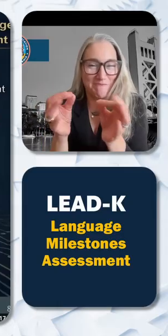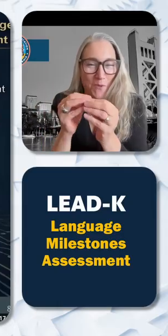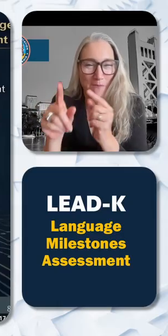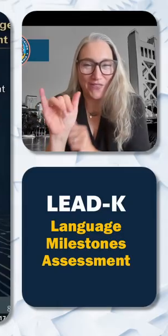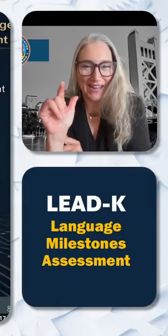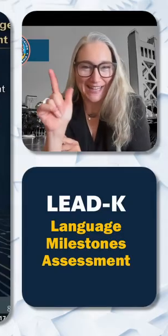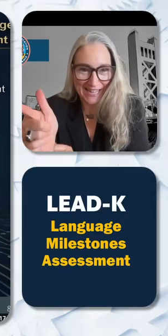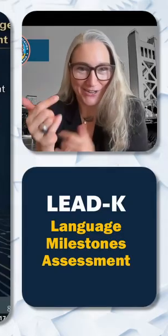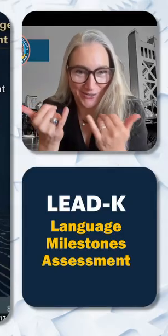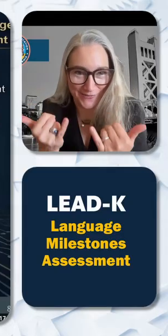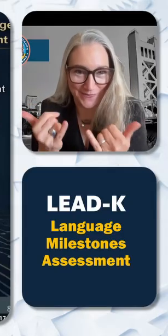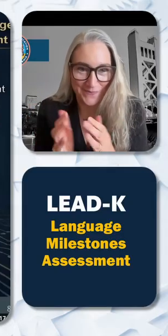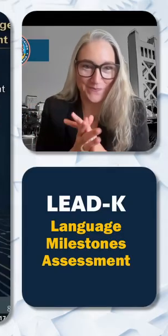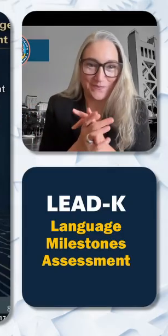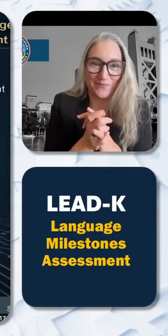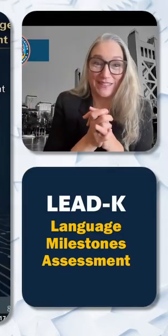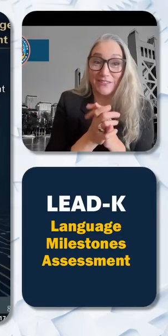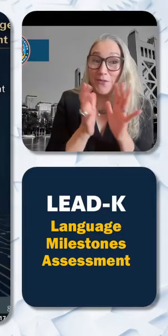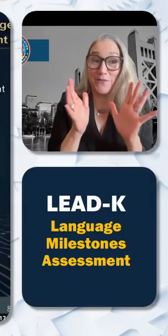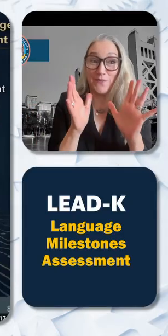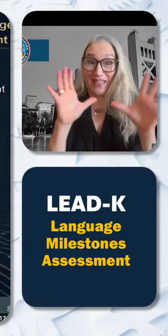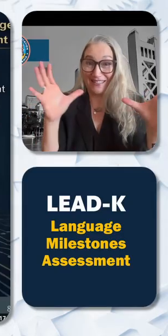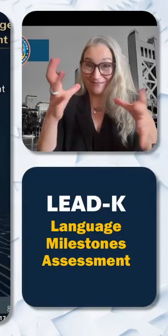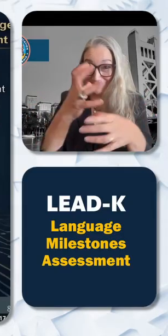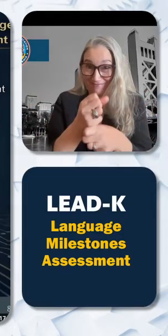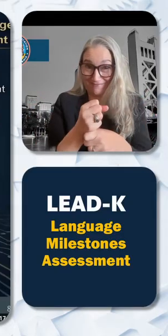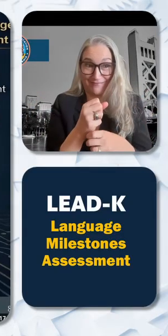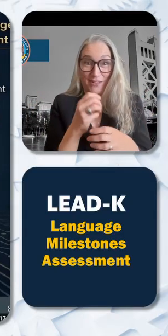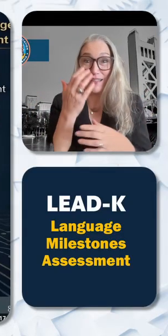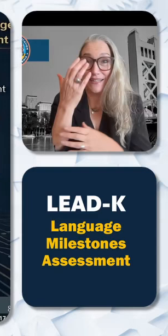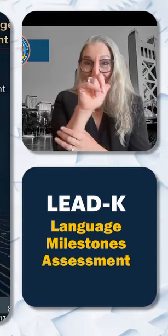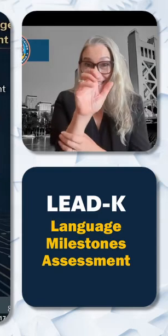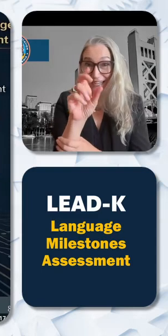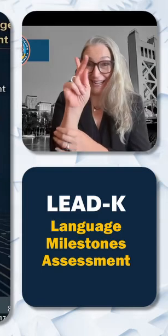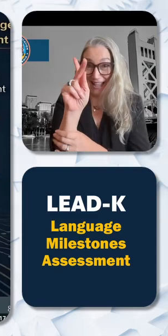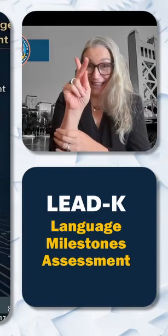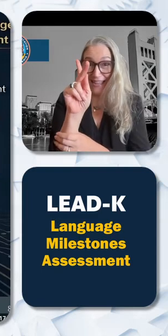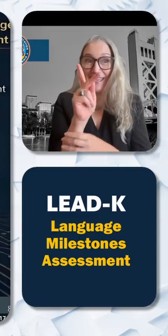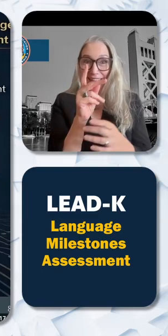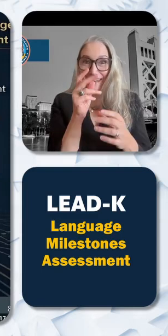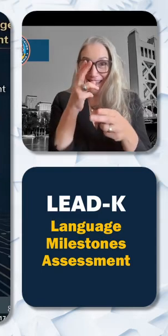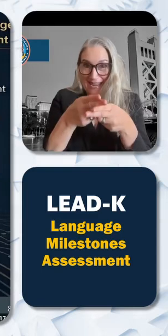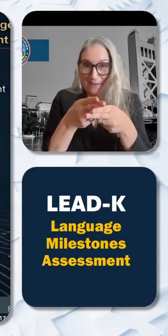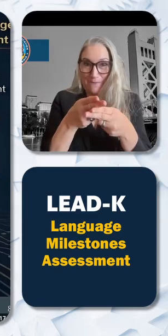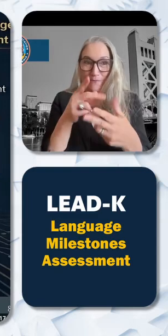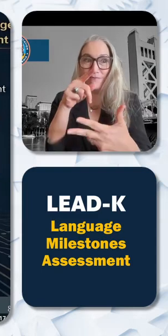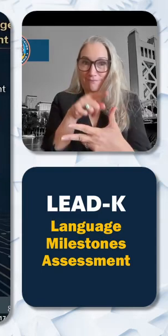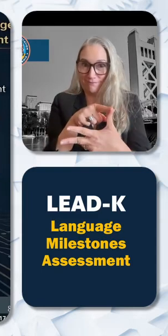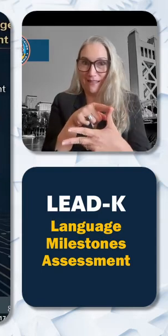LMA, Language Milestone Assessment. I will go into detail about that a little further in the presentation.